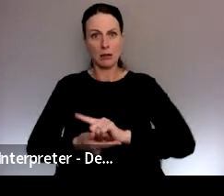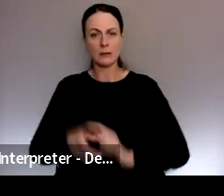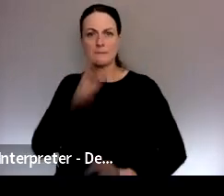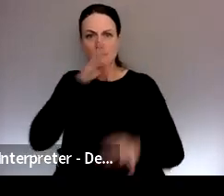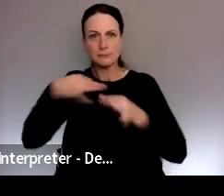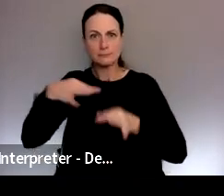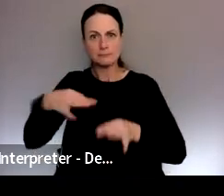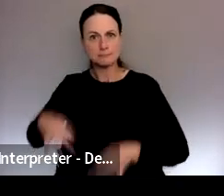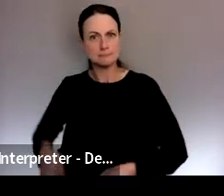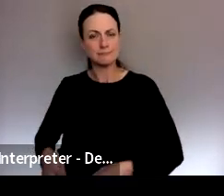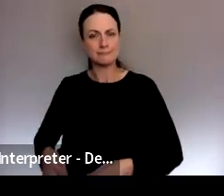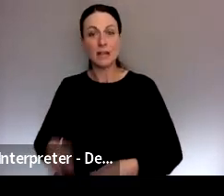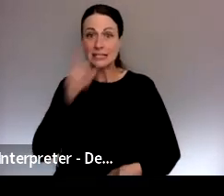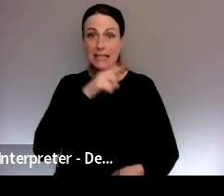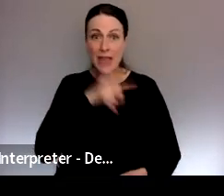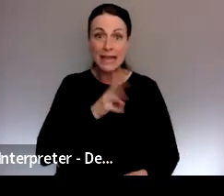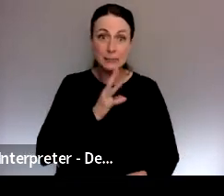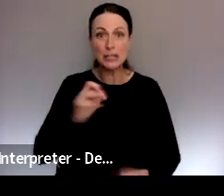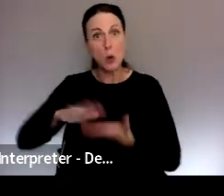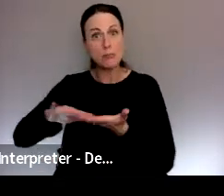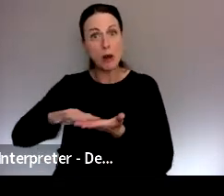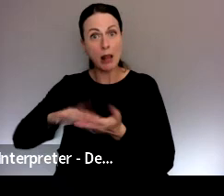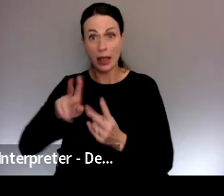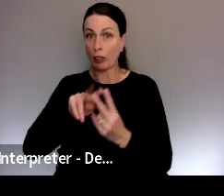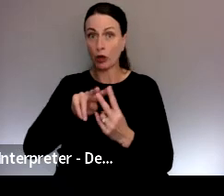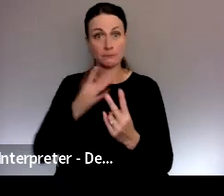that can be displayed through synthetic speech or Braille output